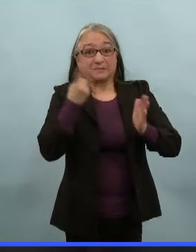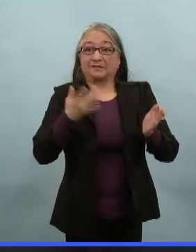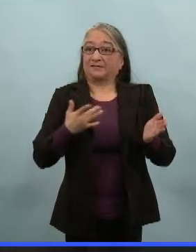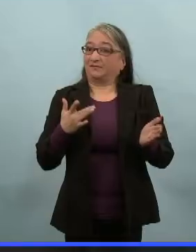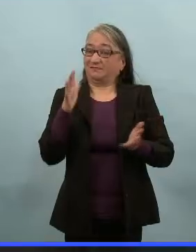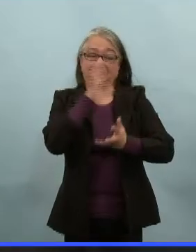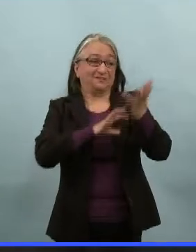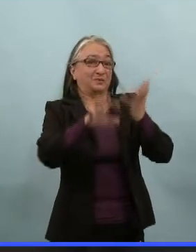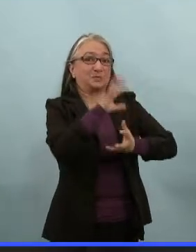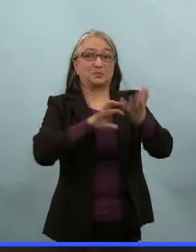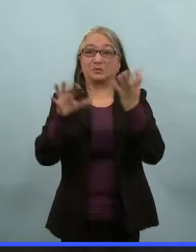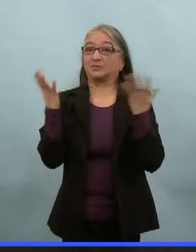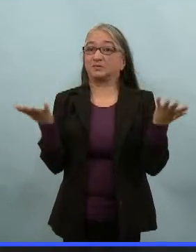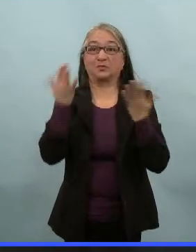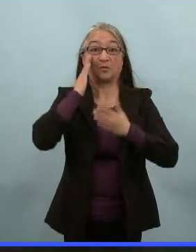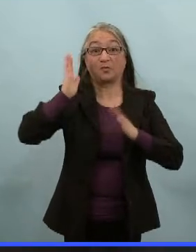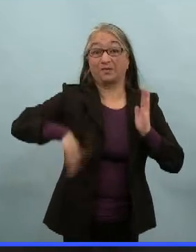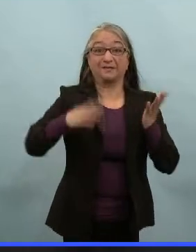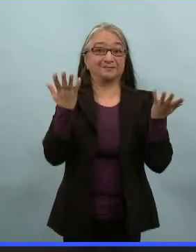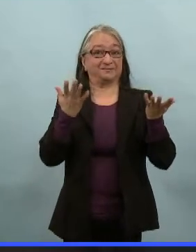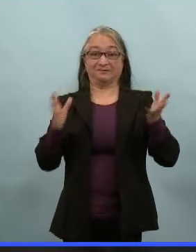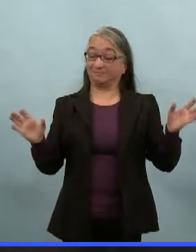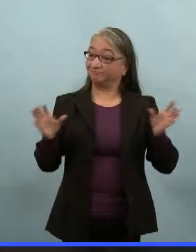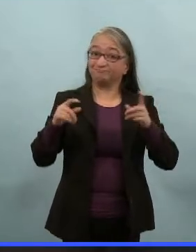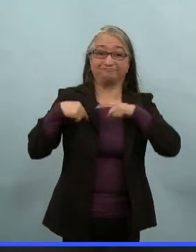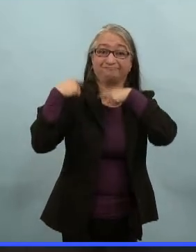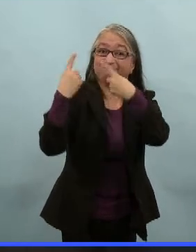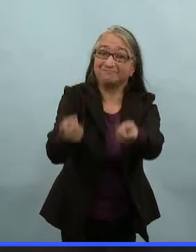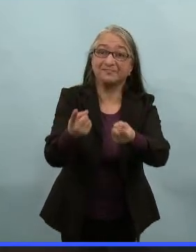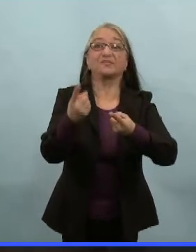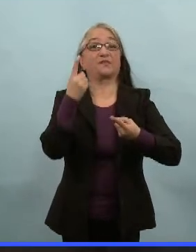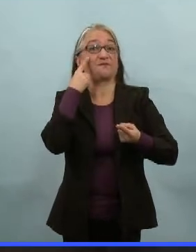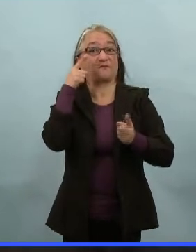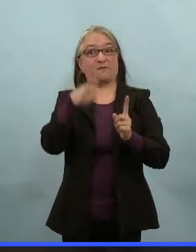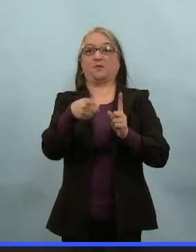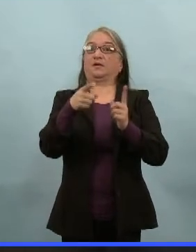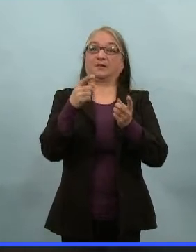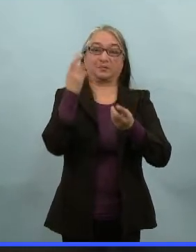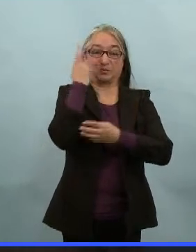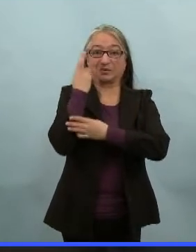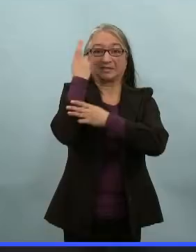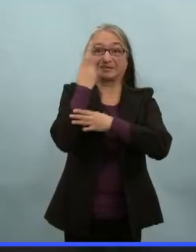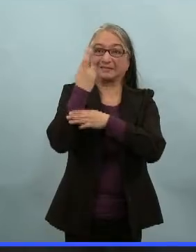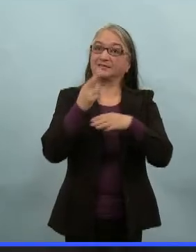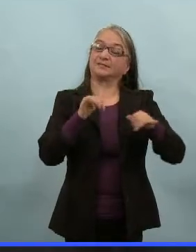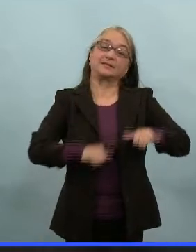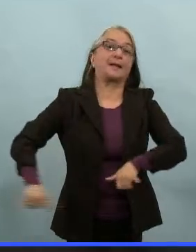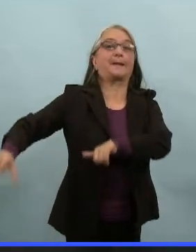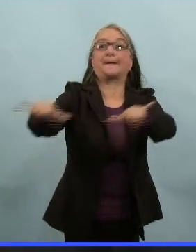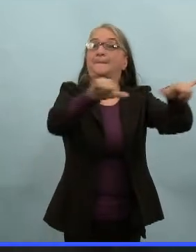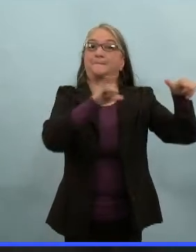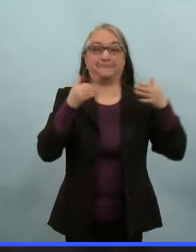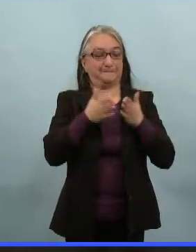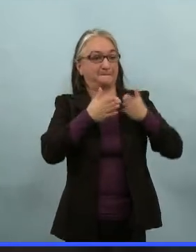all doing these things for the same reason we are in public health doing them you're helping to keep